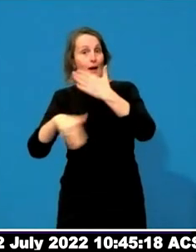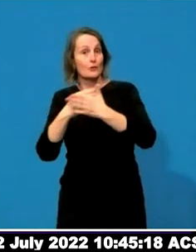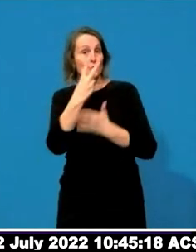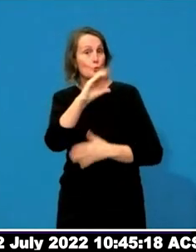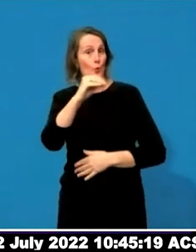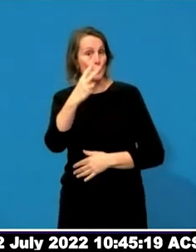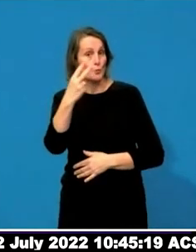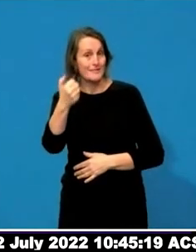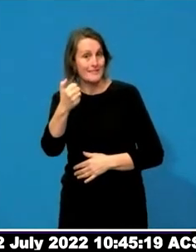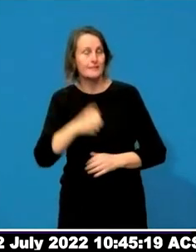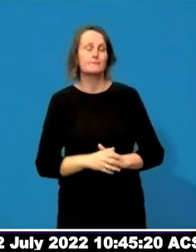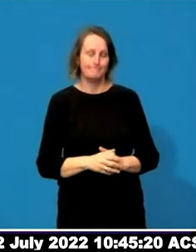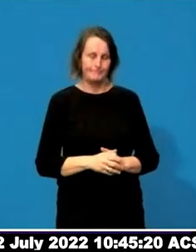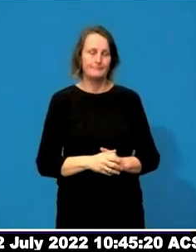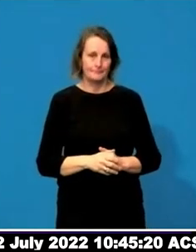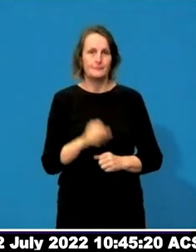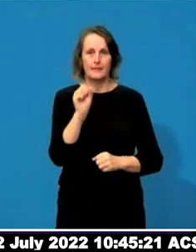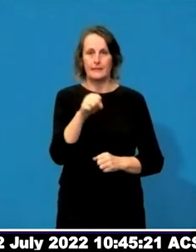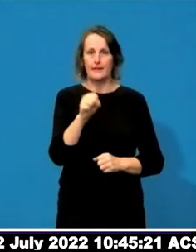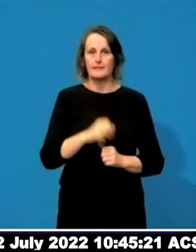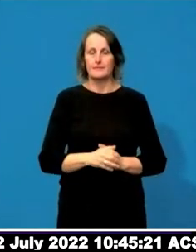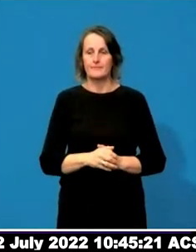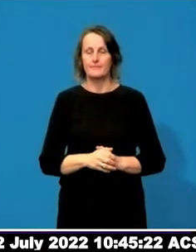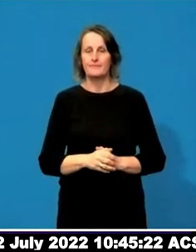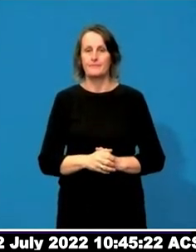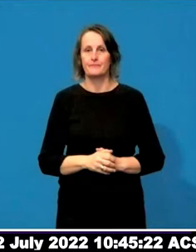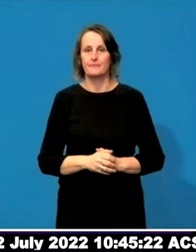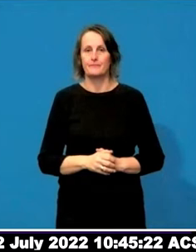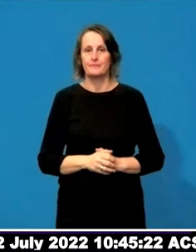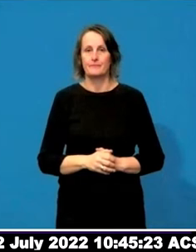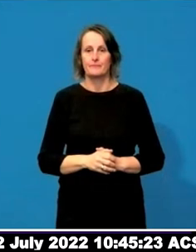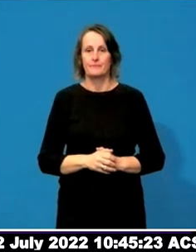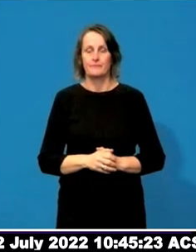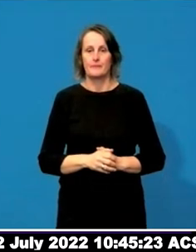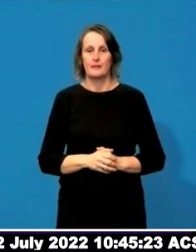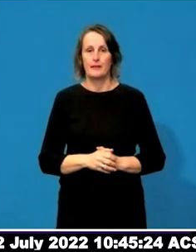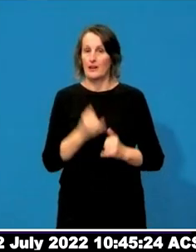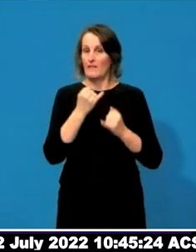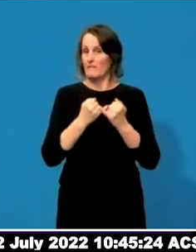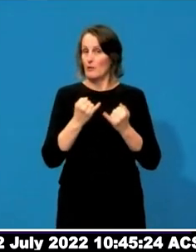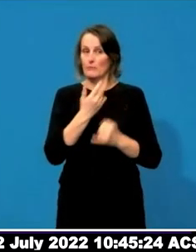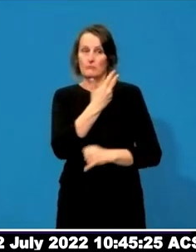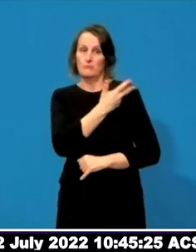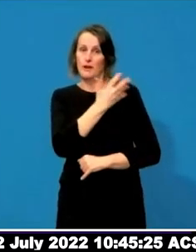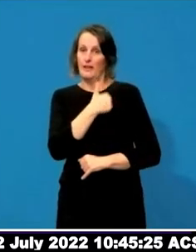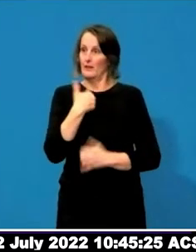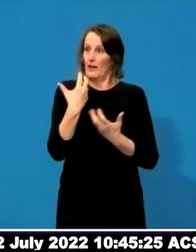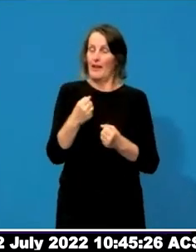And, as I said, it's a privilege for me to have that role in our Northern Territory community.